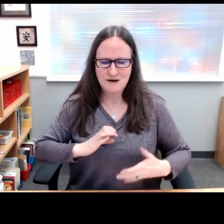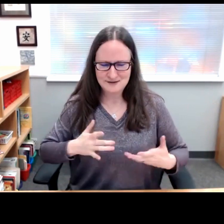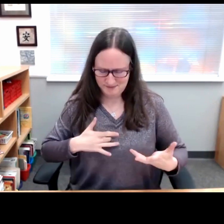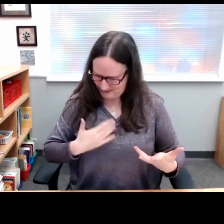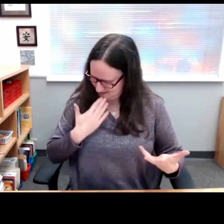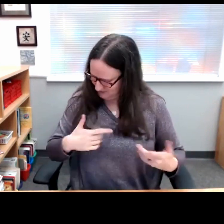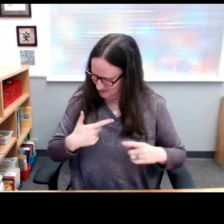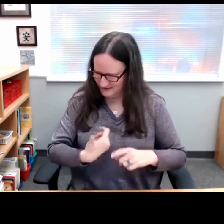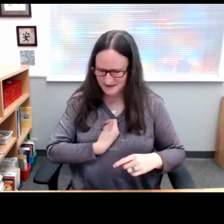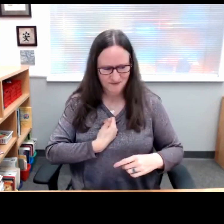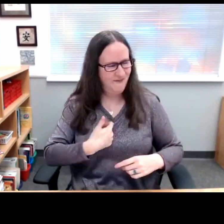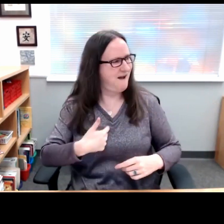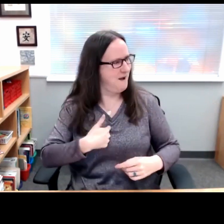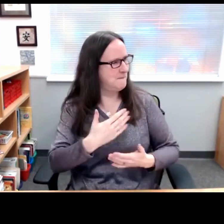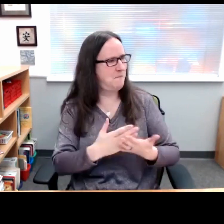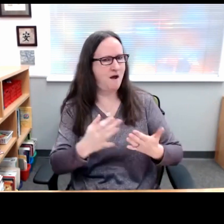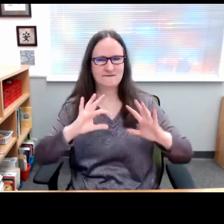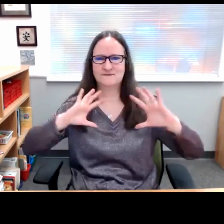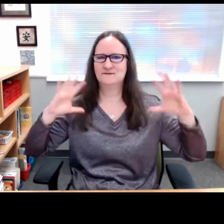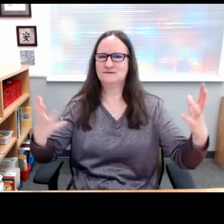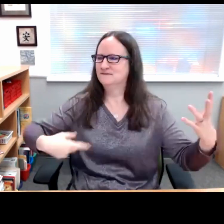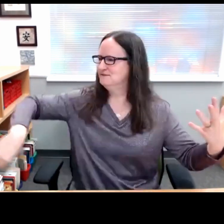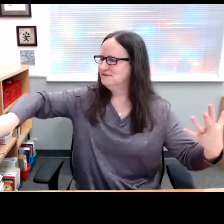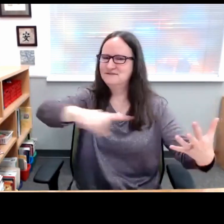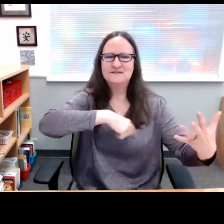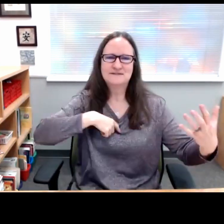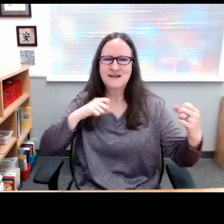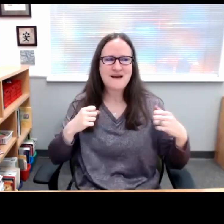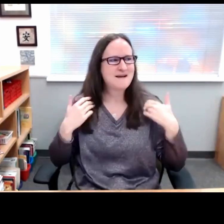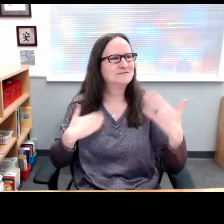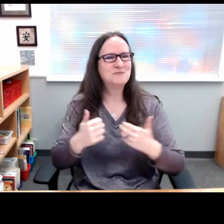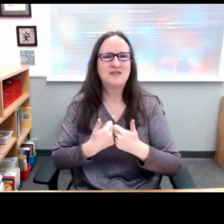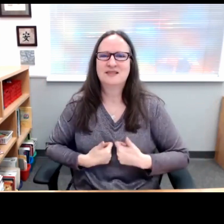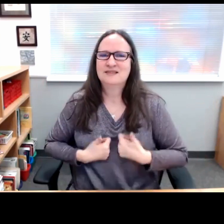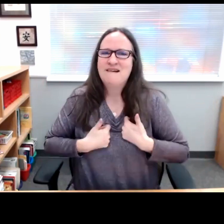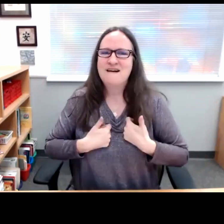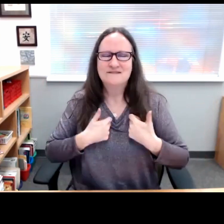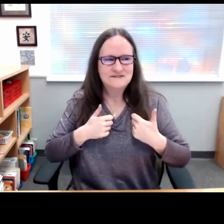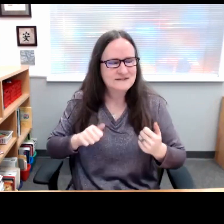you have that growth of self-esteem. You feel good about yourself, you feel as part of the whole,